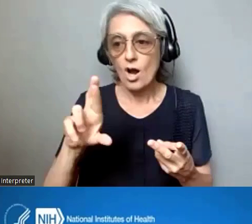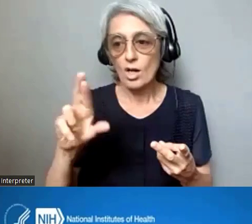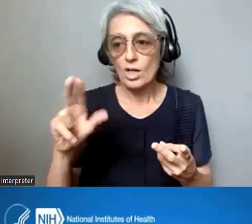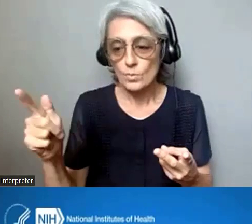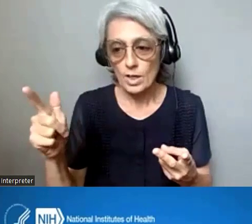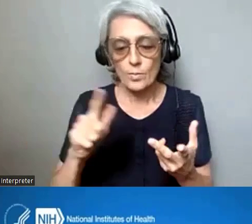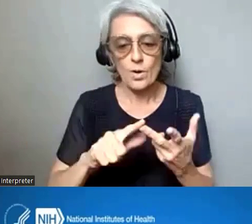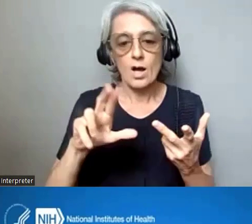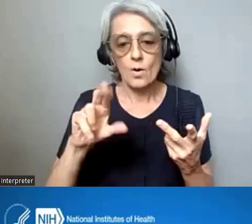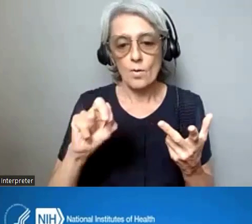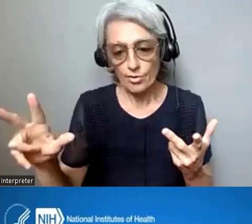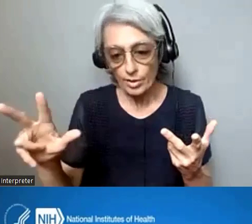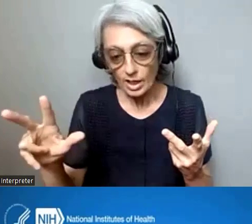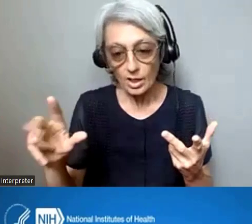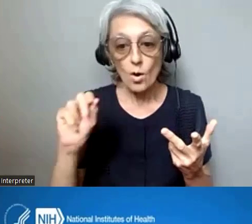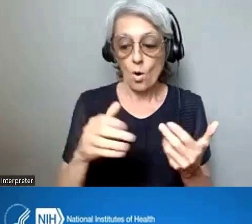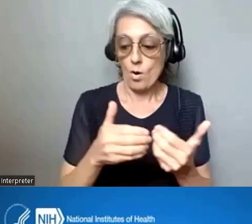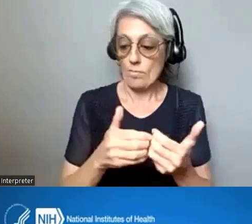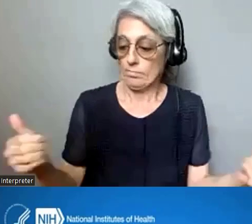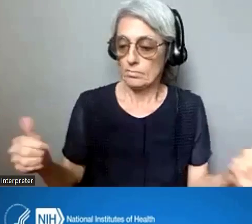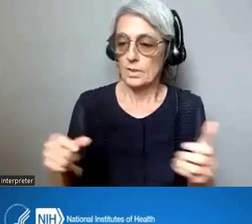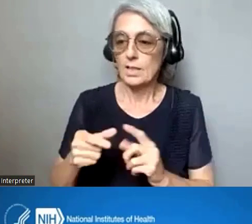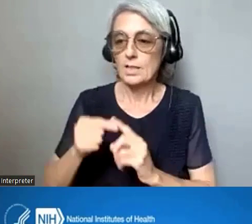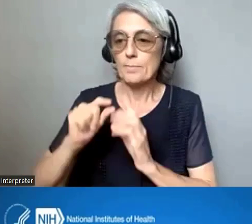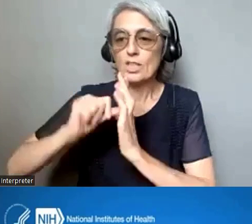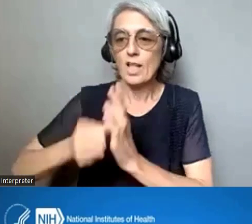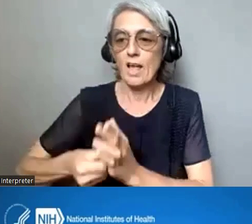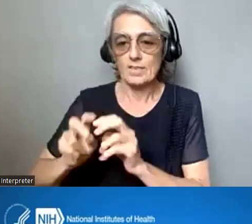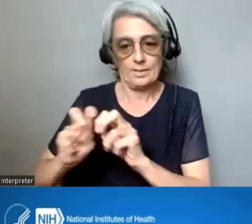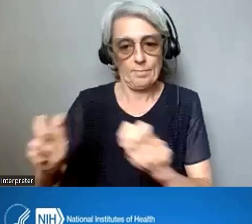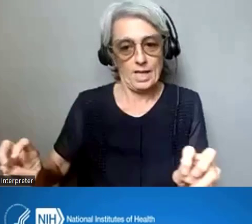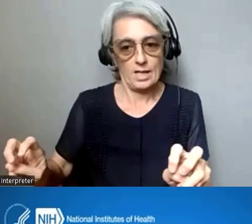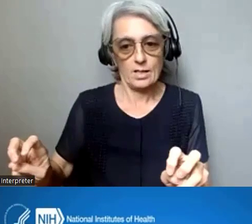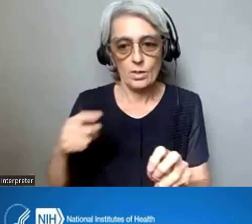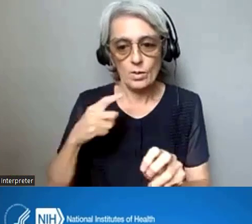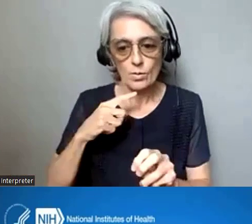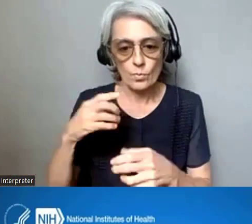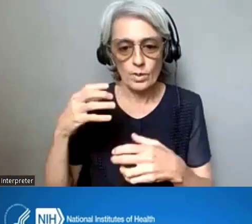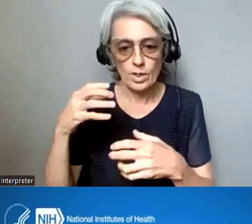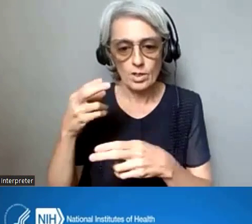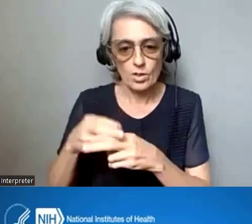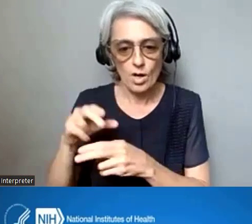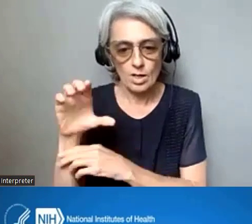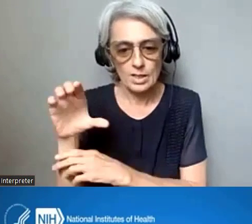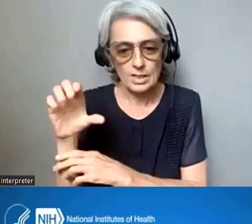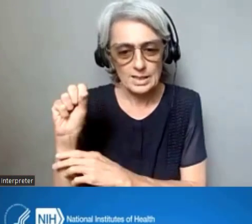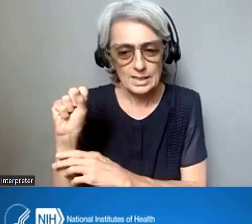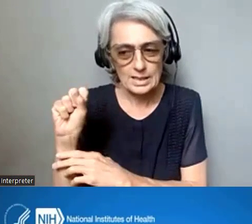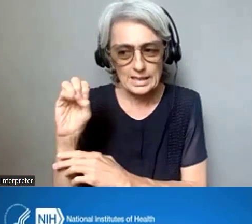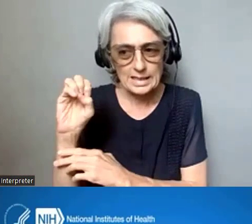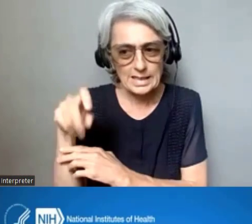or it can be reviewed in a Special Emphasis Panel, what we call SEPs, assembled for just one review meeting.